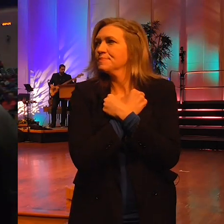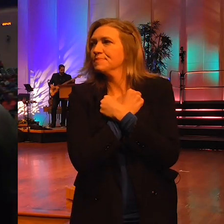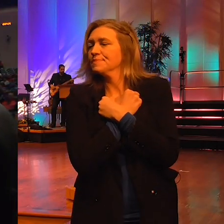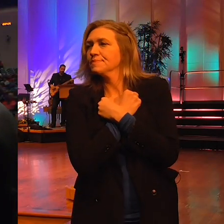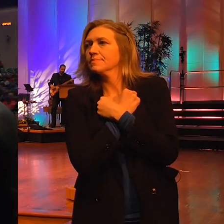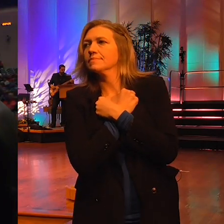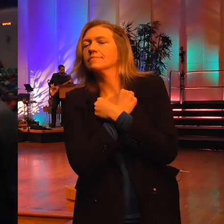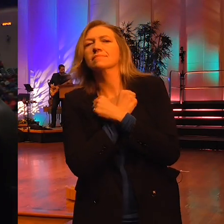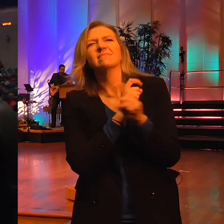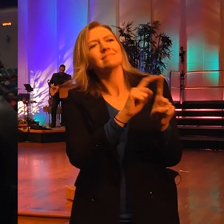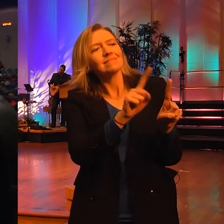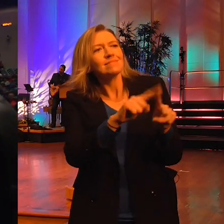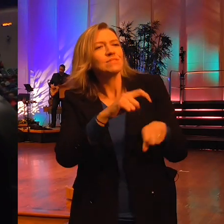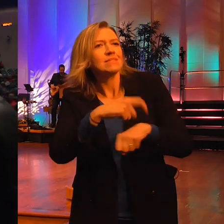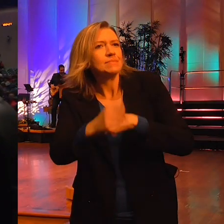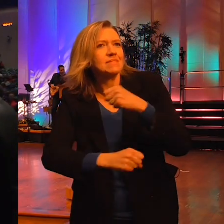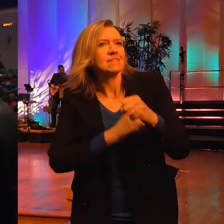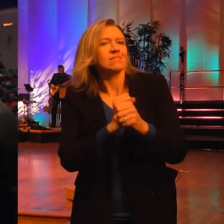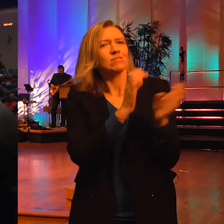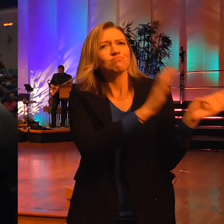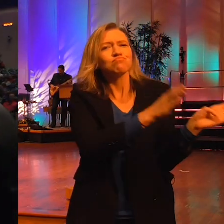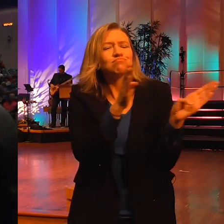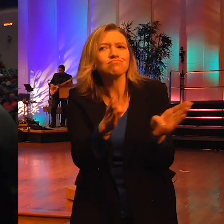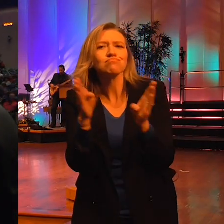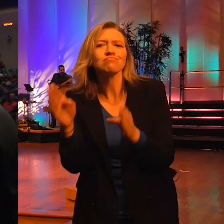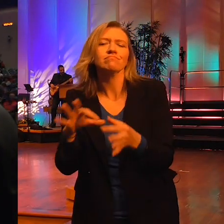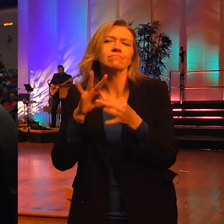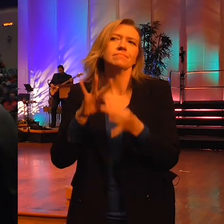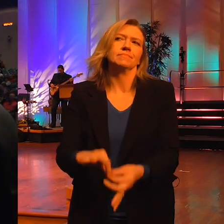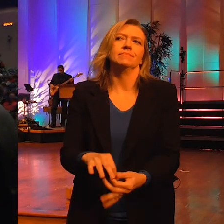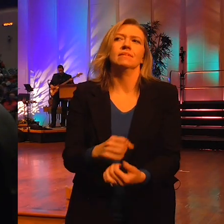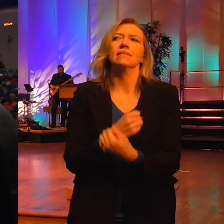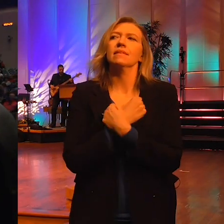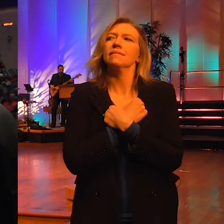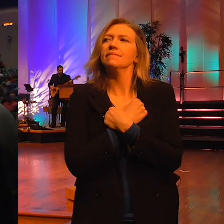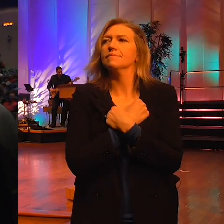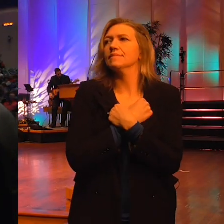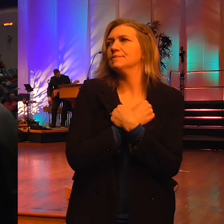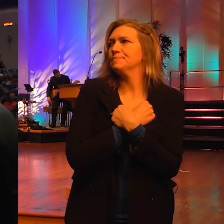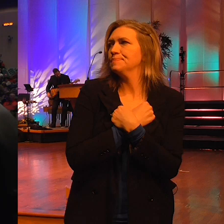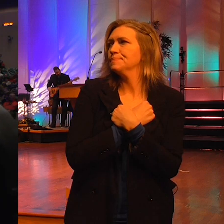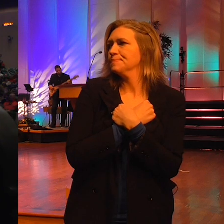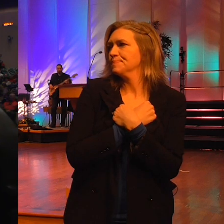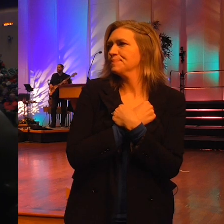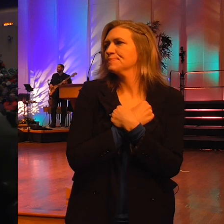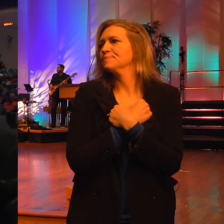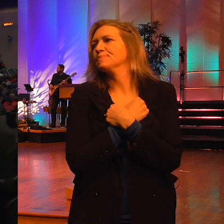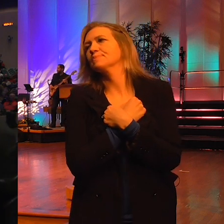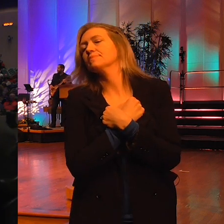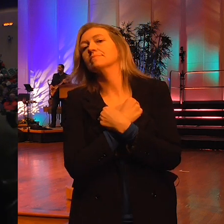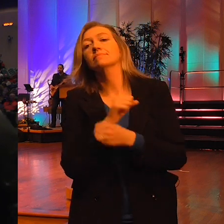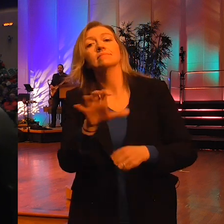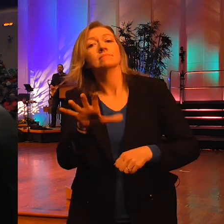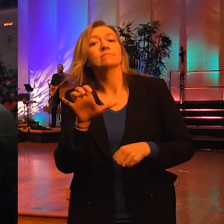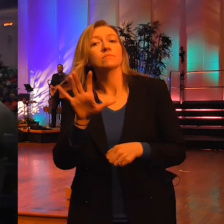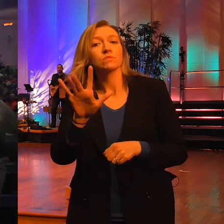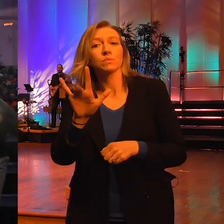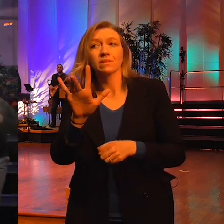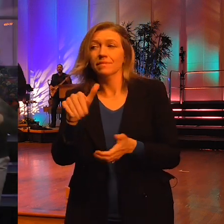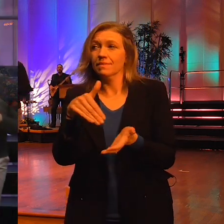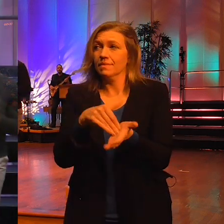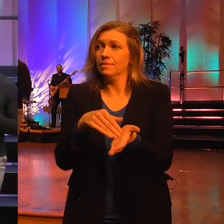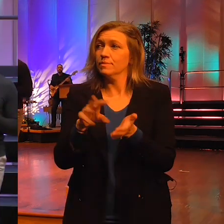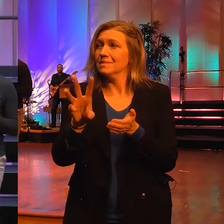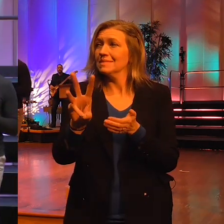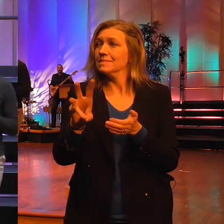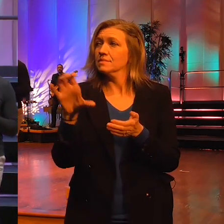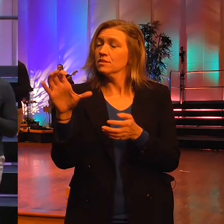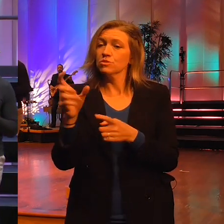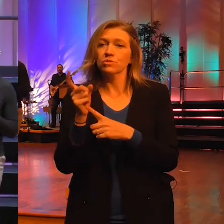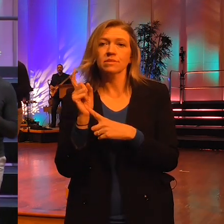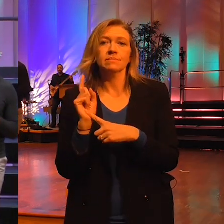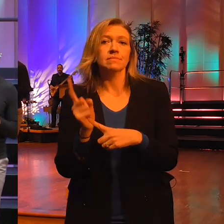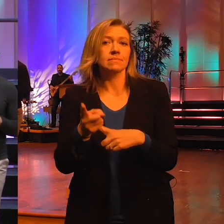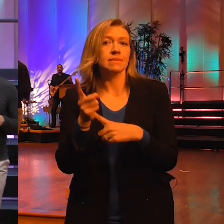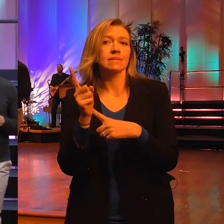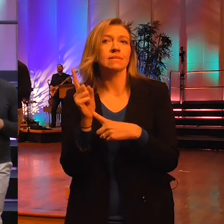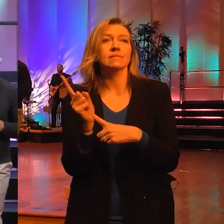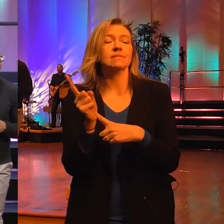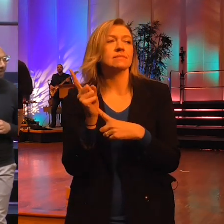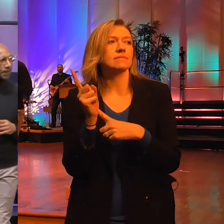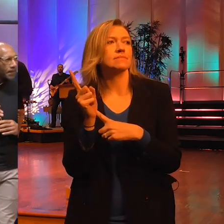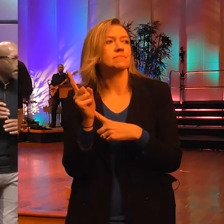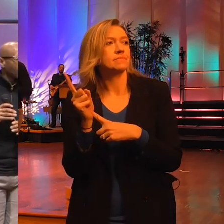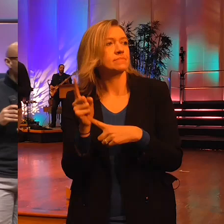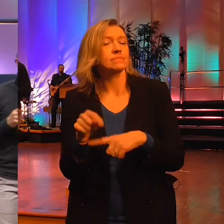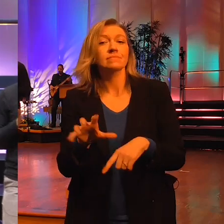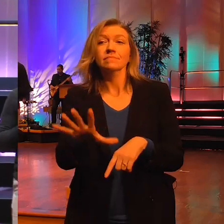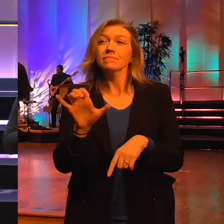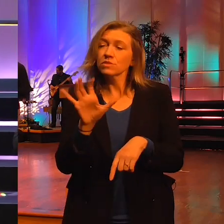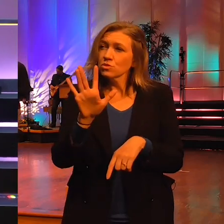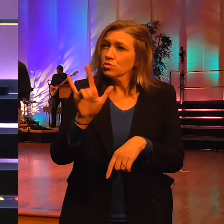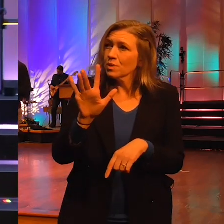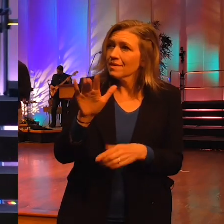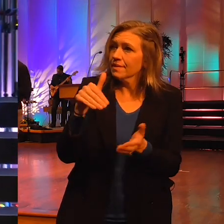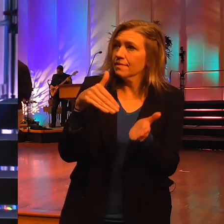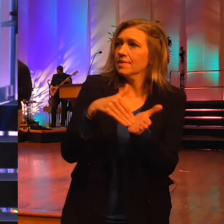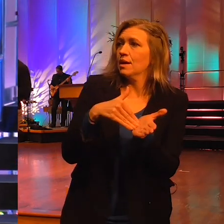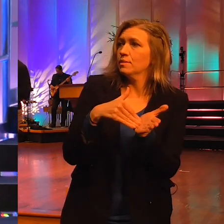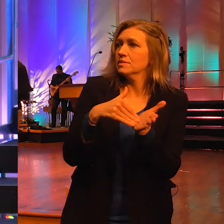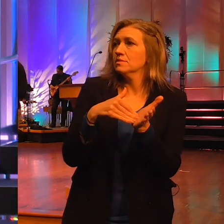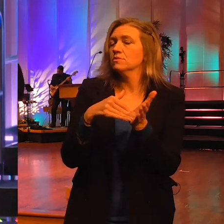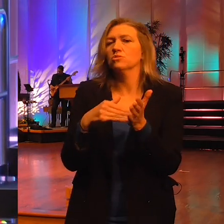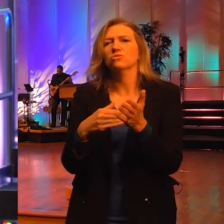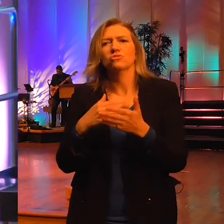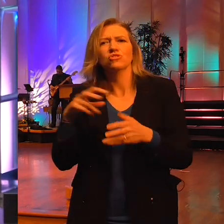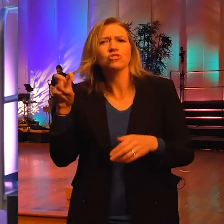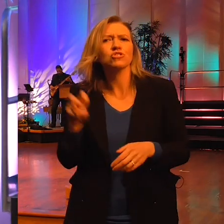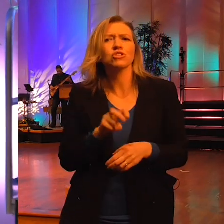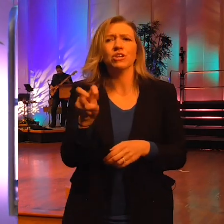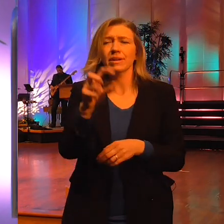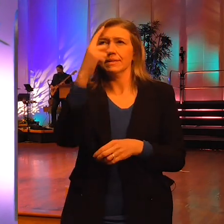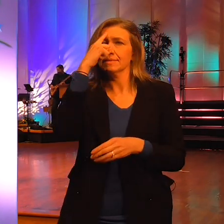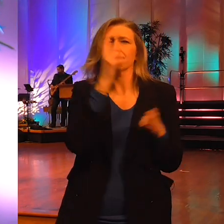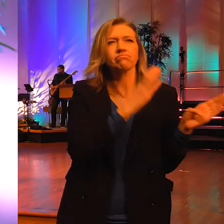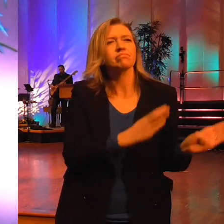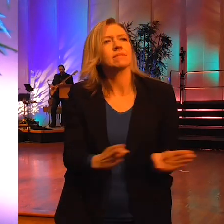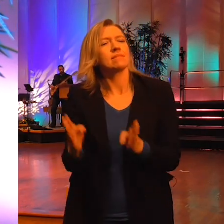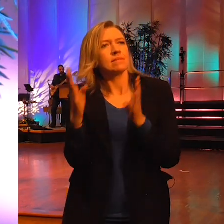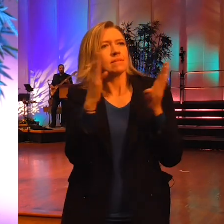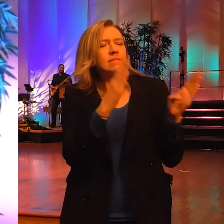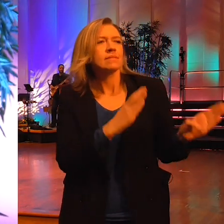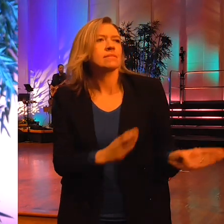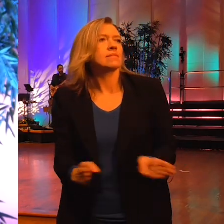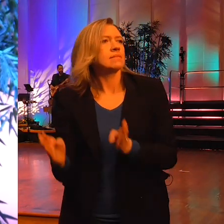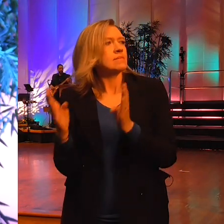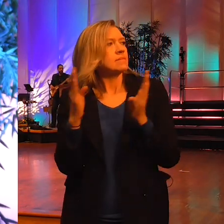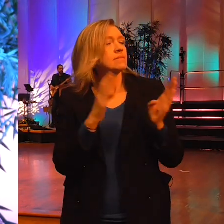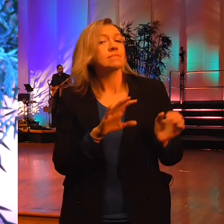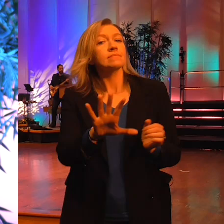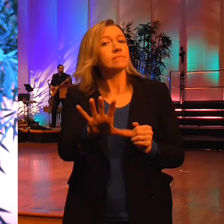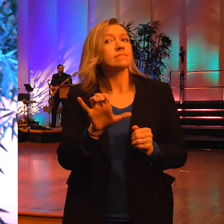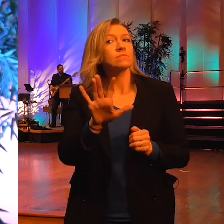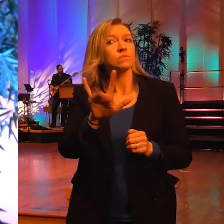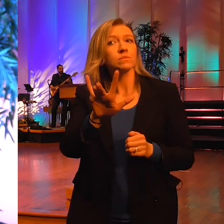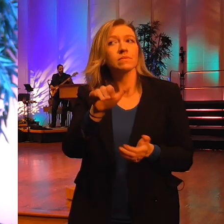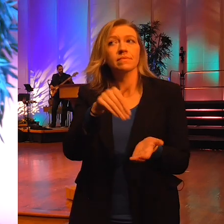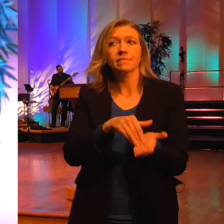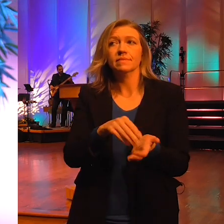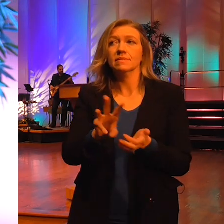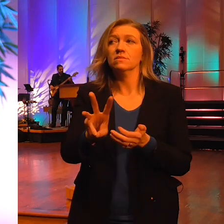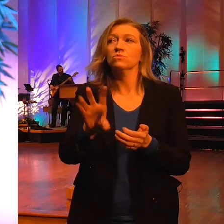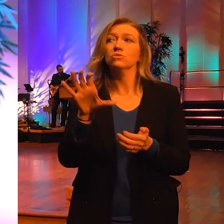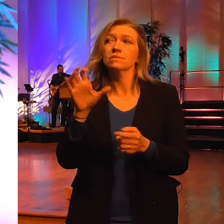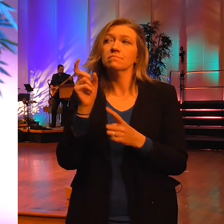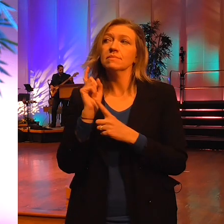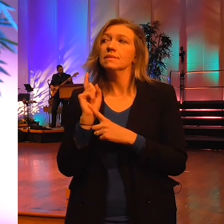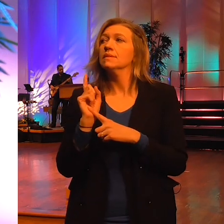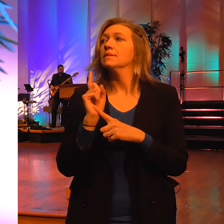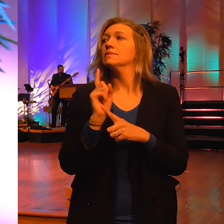Seasons of Love 525,600 minutes 525,000 Journeys to plan 525,600 minutes